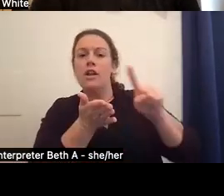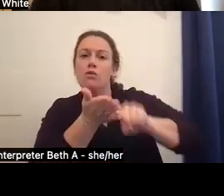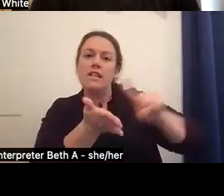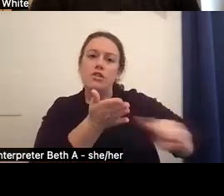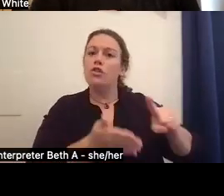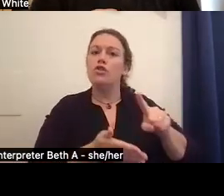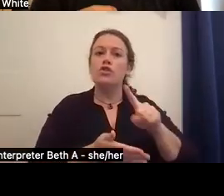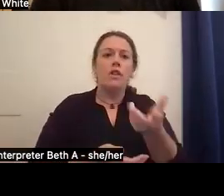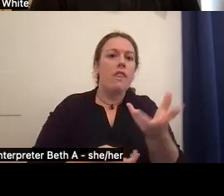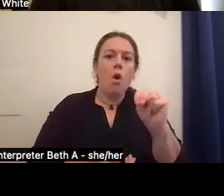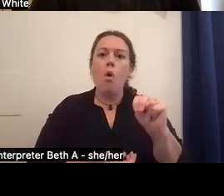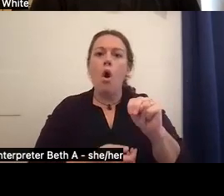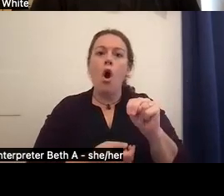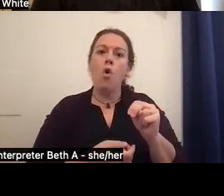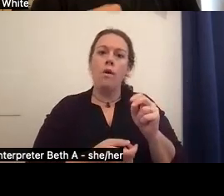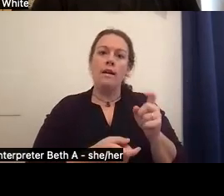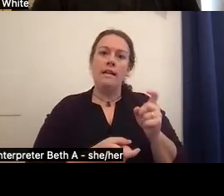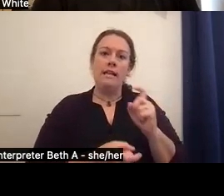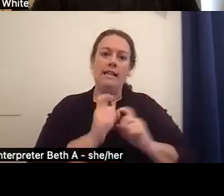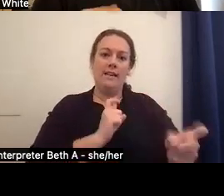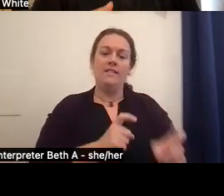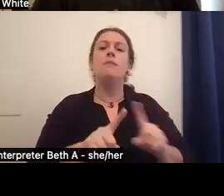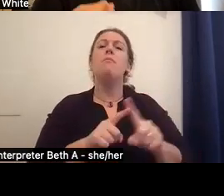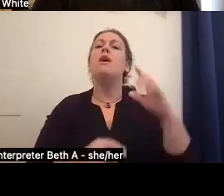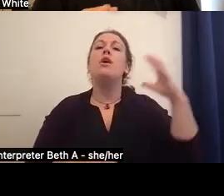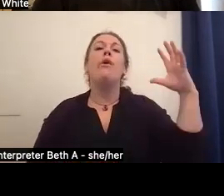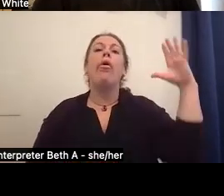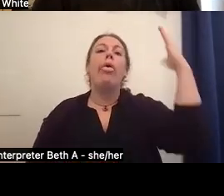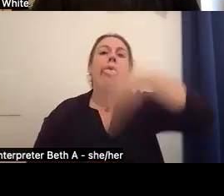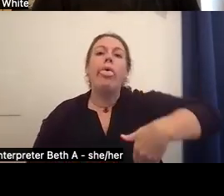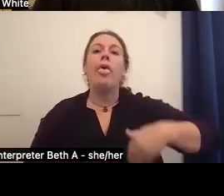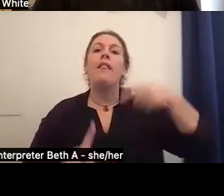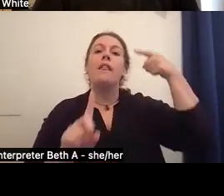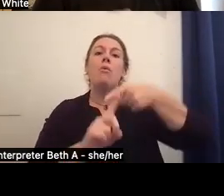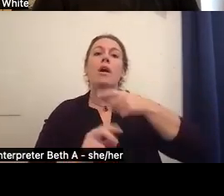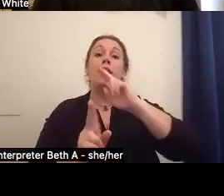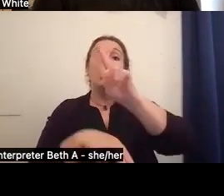is to miss the point that the universe instilled some of these things in that person, that it was a